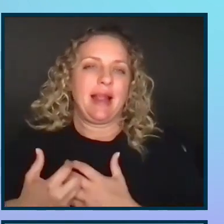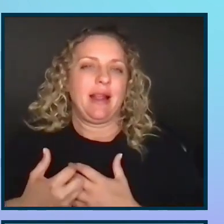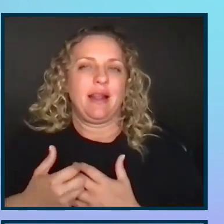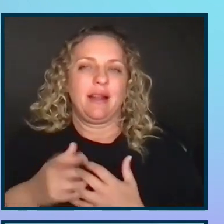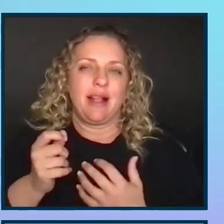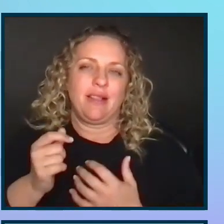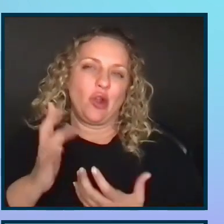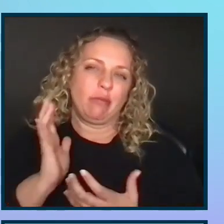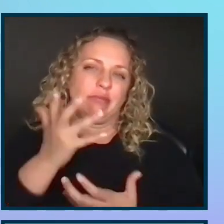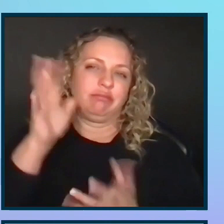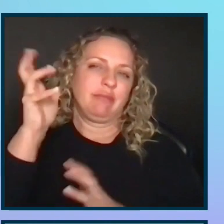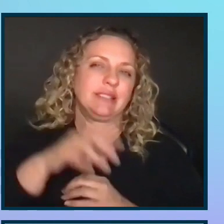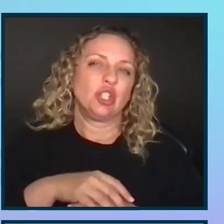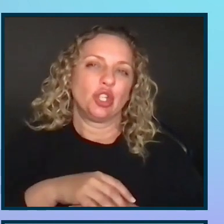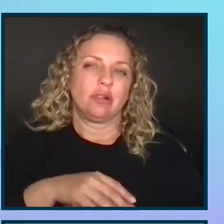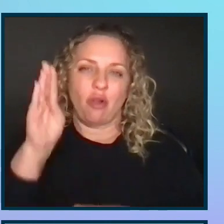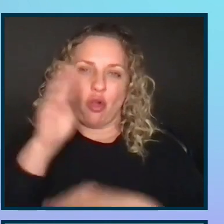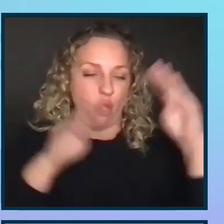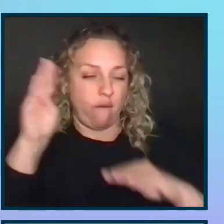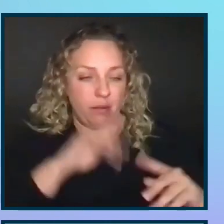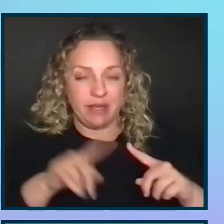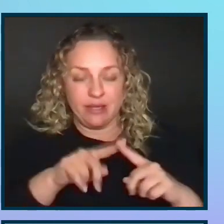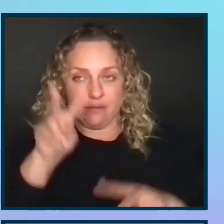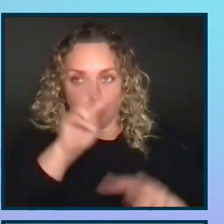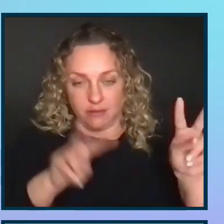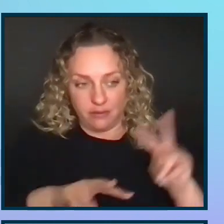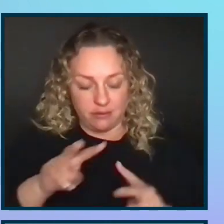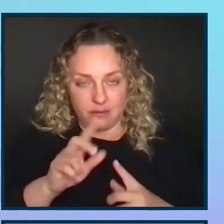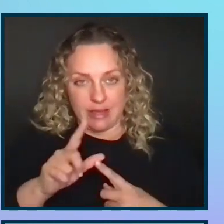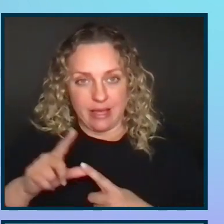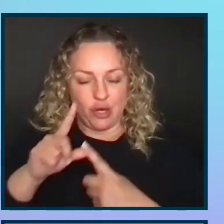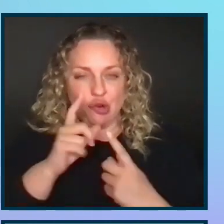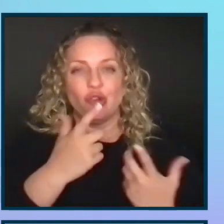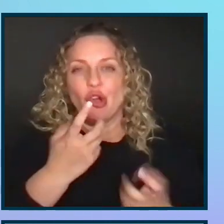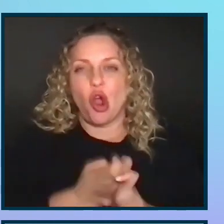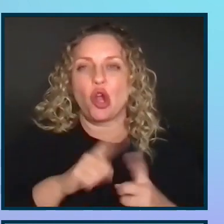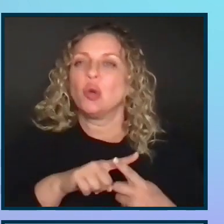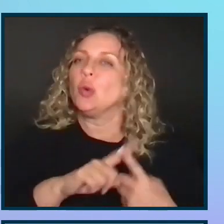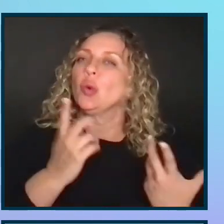or lots of them over in place, which makes it hard for the eye to follow. And it makes it hard to establish hierarchy